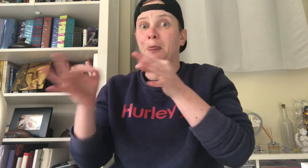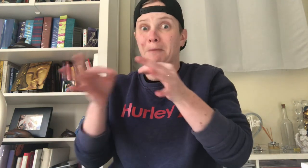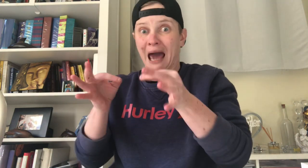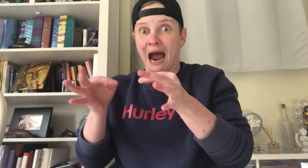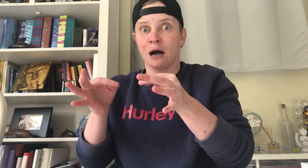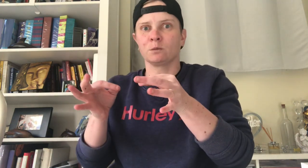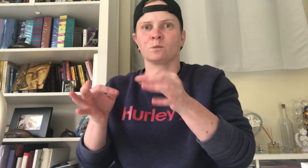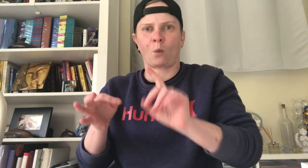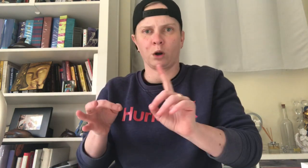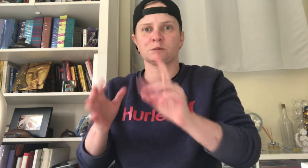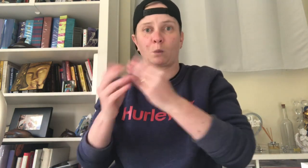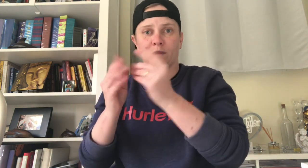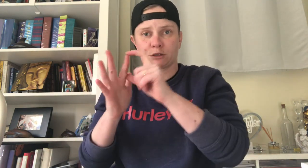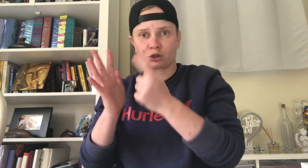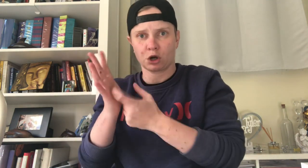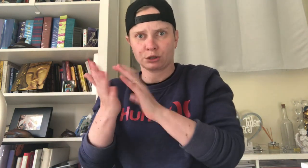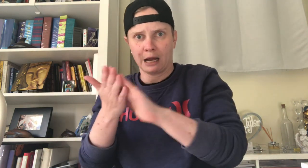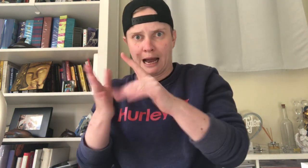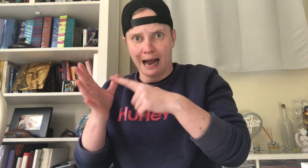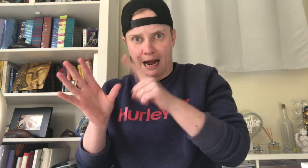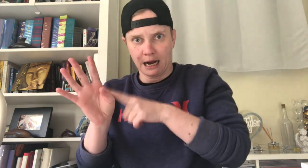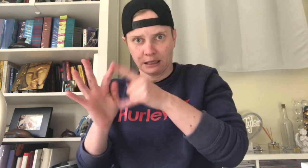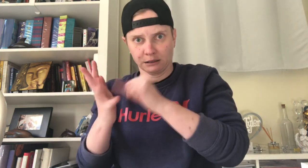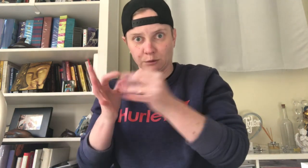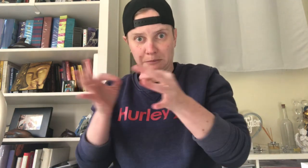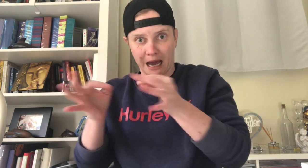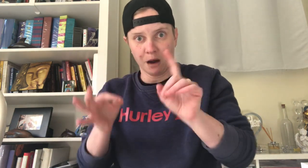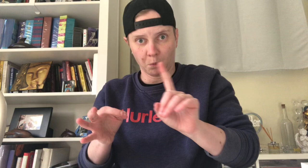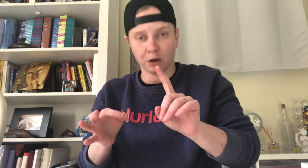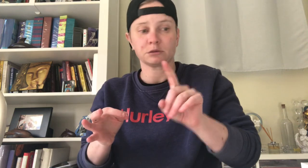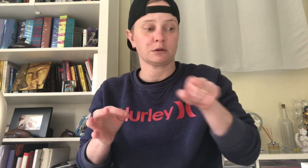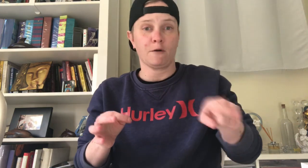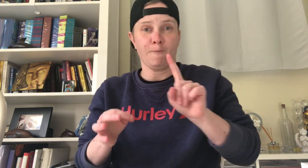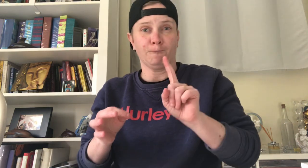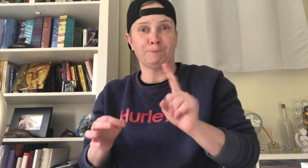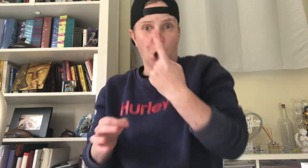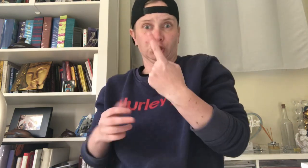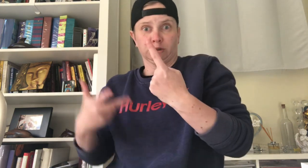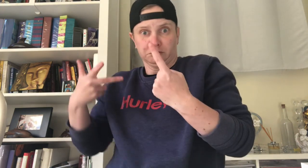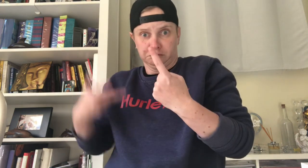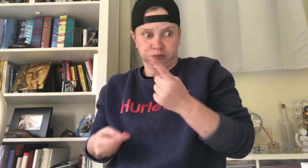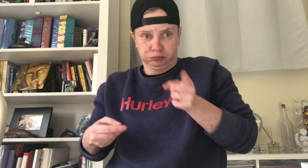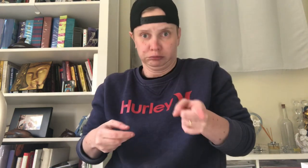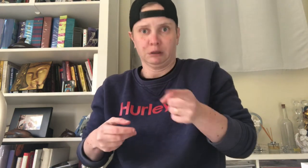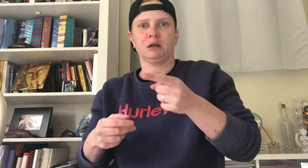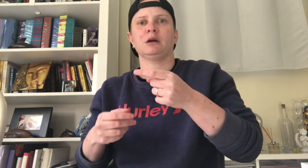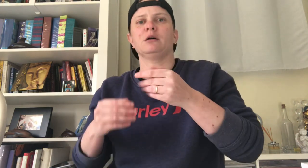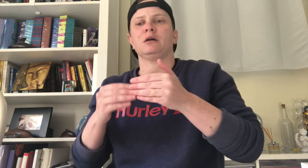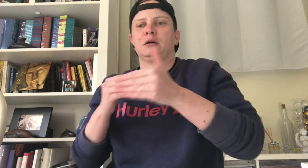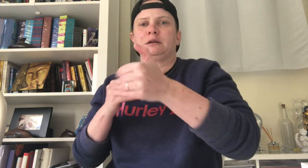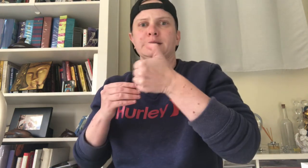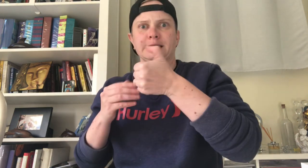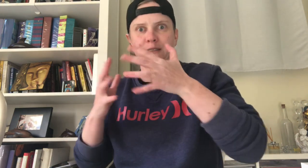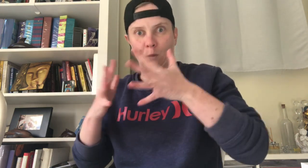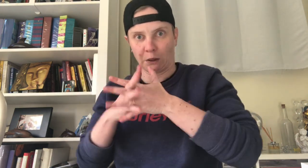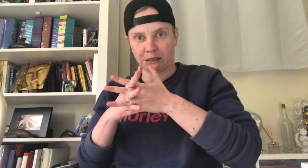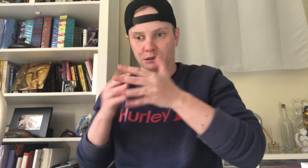So the plan was with Dr Hayes, the first shot with Reardon the next appointment was 6 weeks time